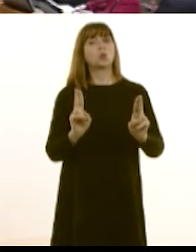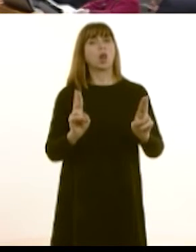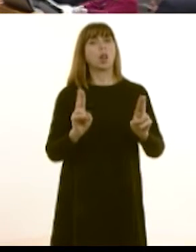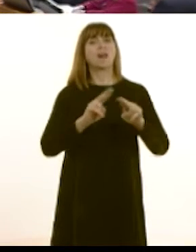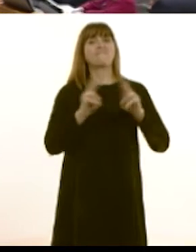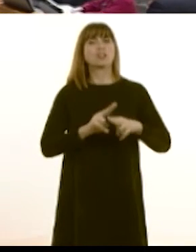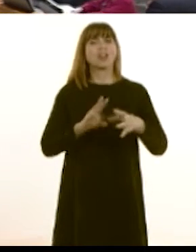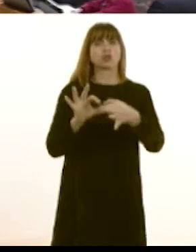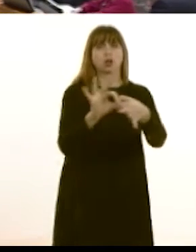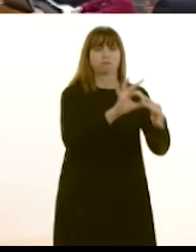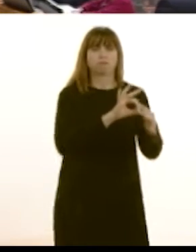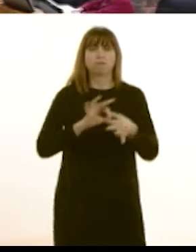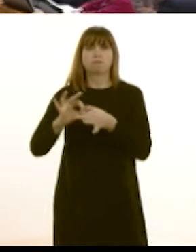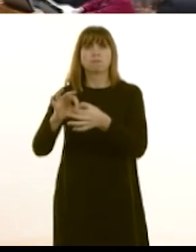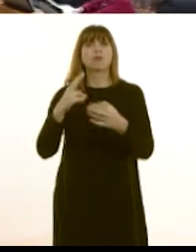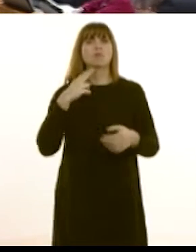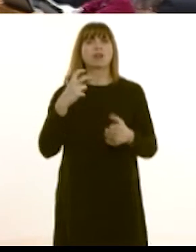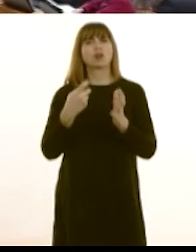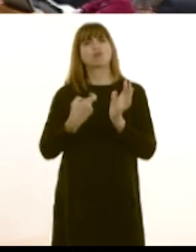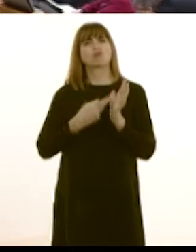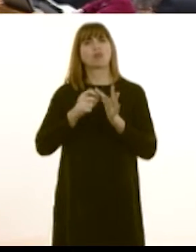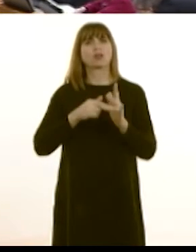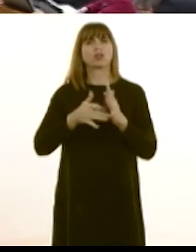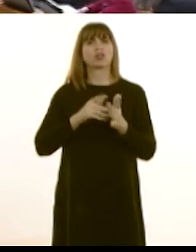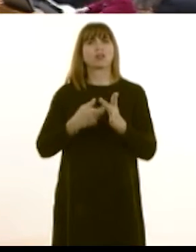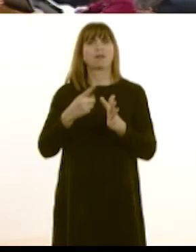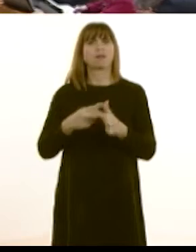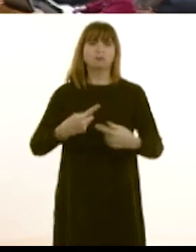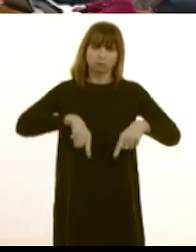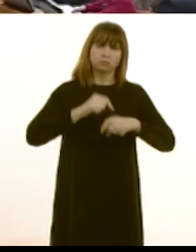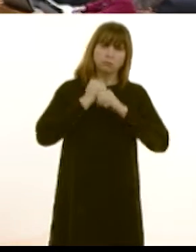Carwyn Jones: Weíre committed to school-to-school working, including federation, as part of